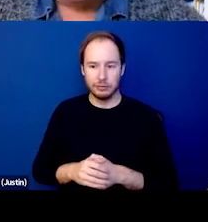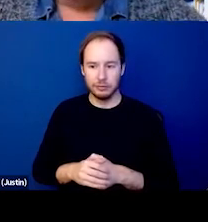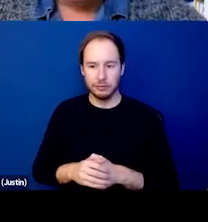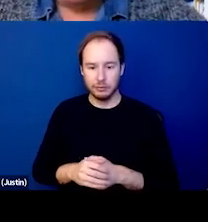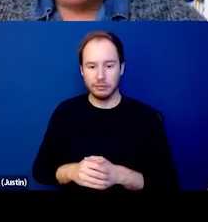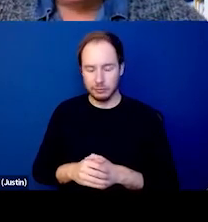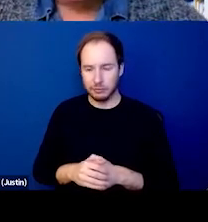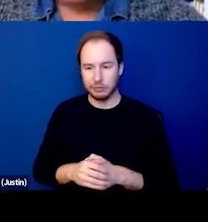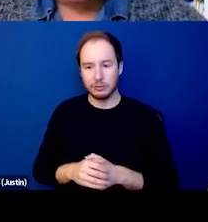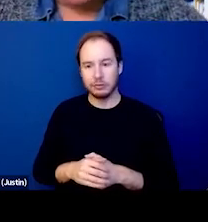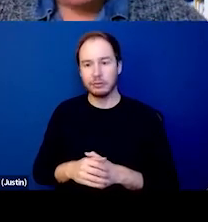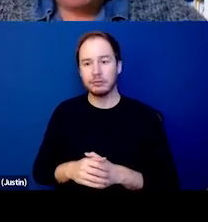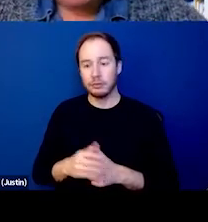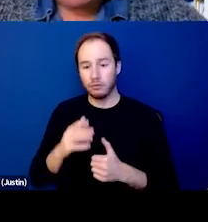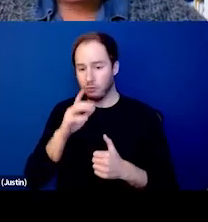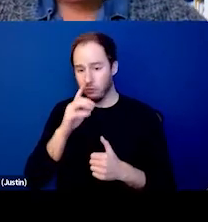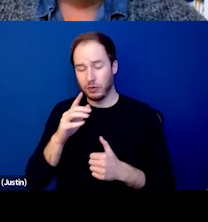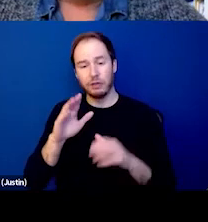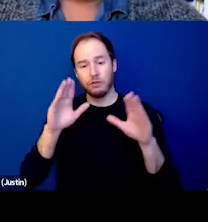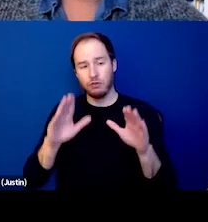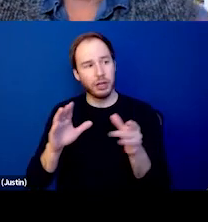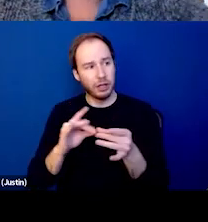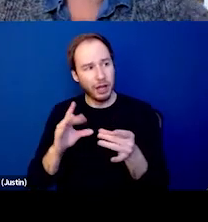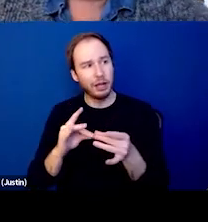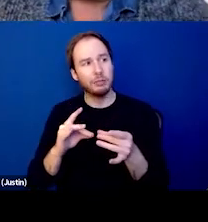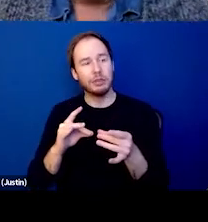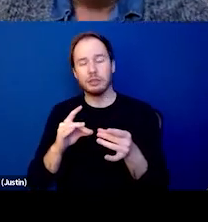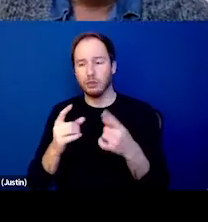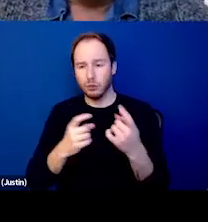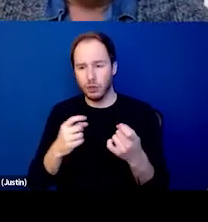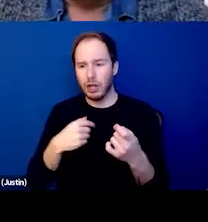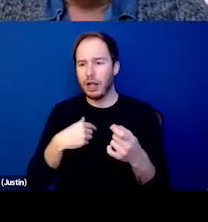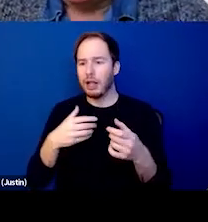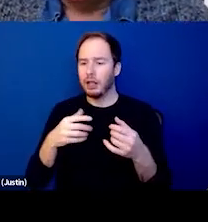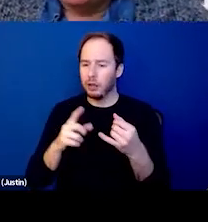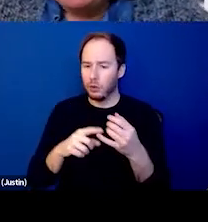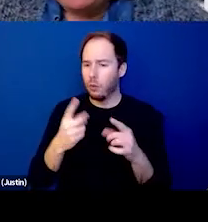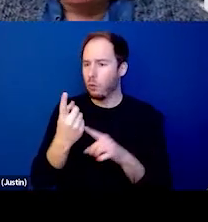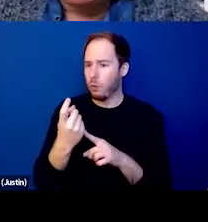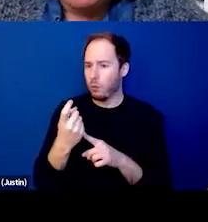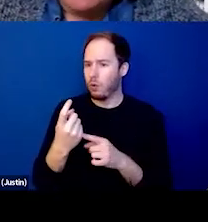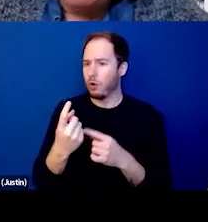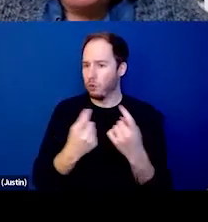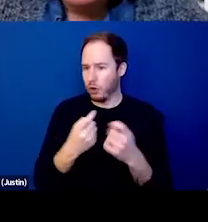Again, thank you, we're getting some really great comments and we have one question before we have to end for today.